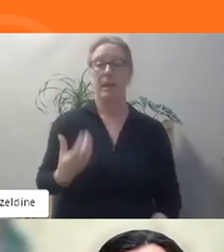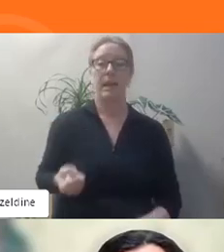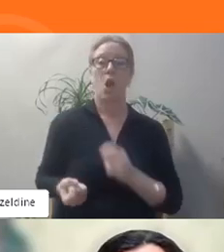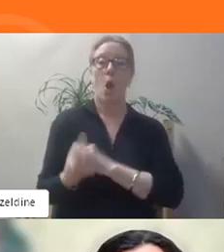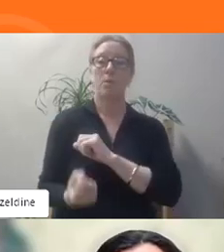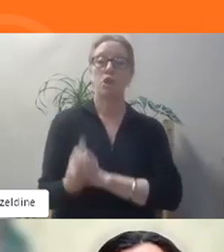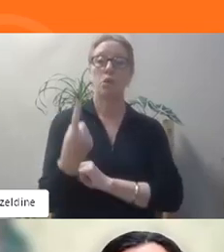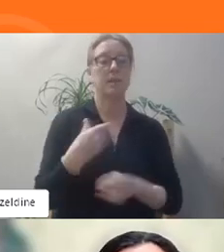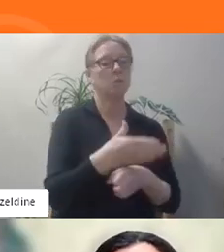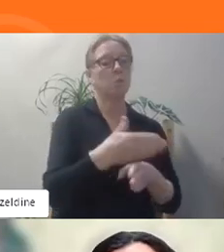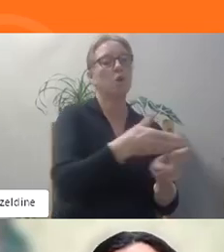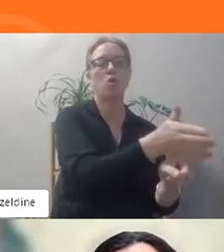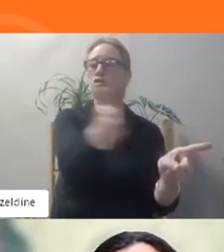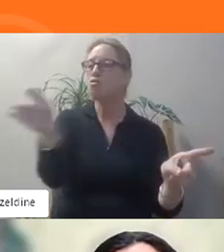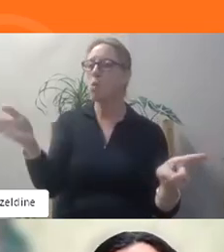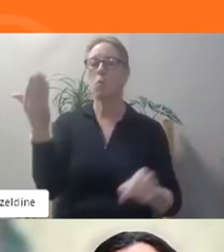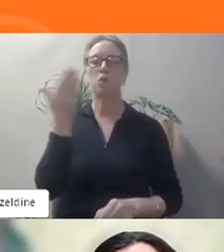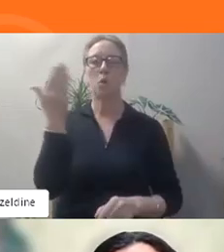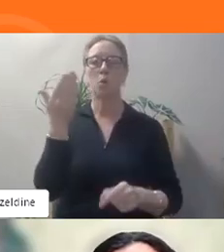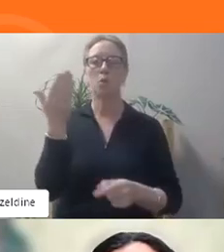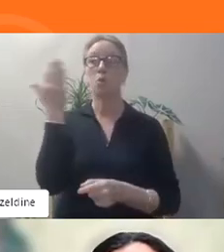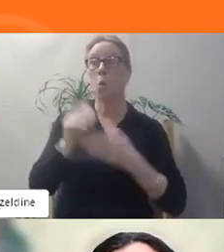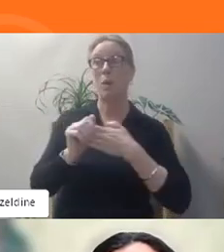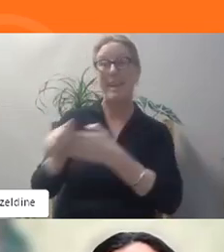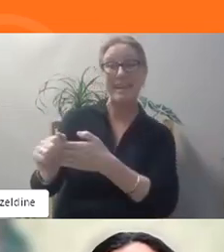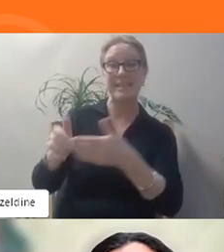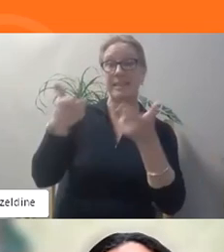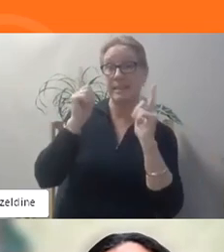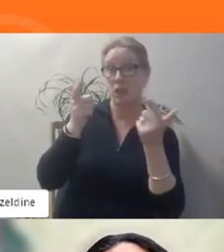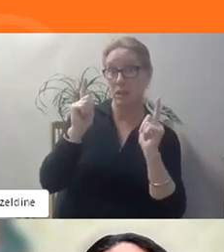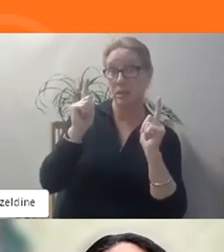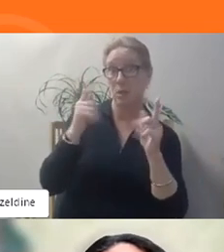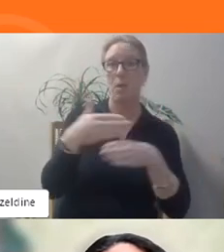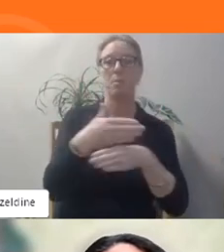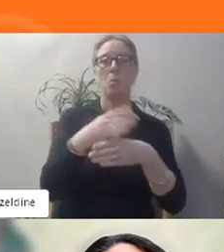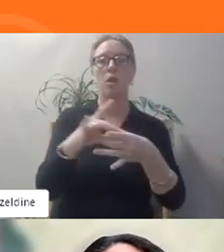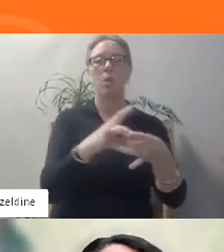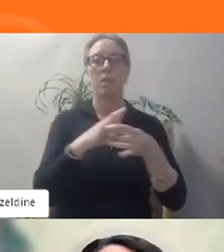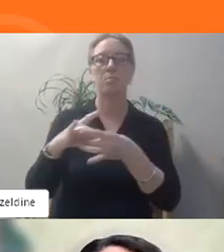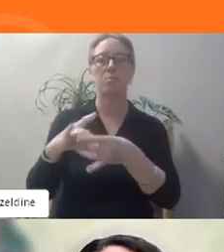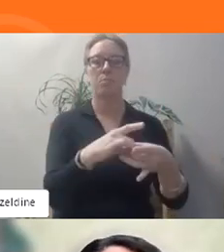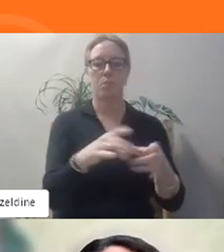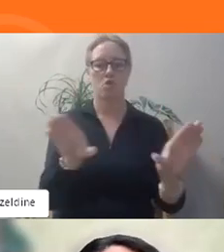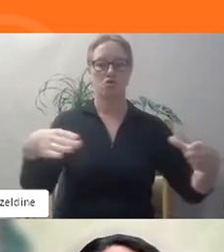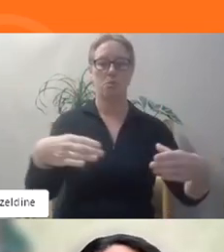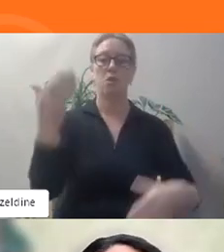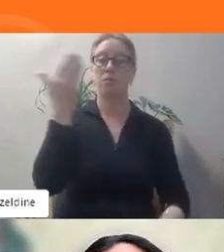across schools with school leaders and teachers. We've been also working with Kāhui Ako, where groups of schools work together towards common